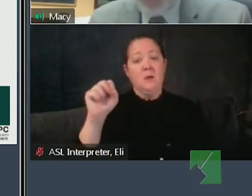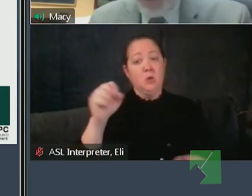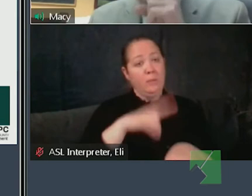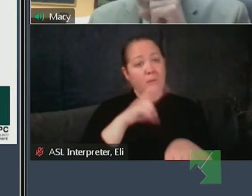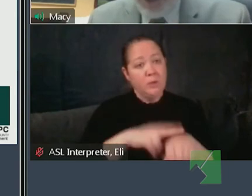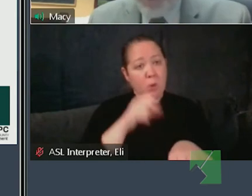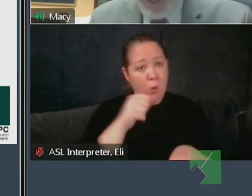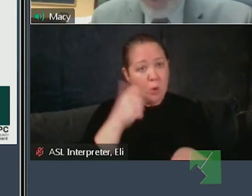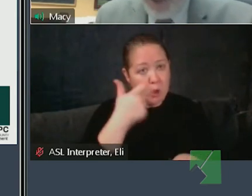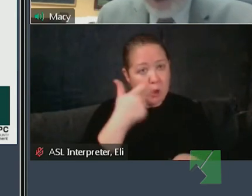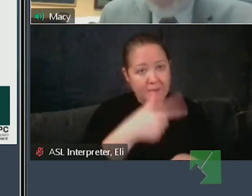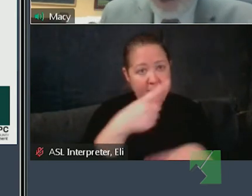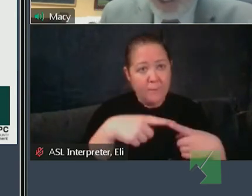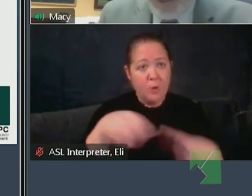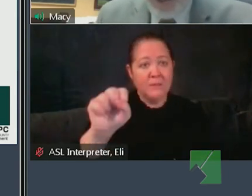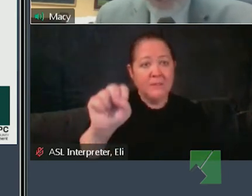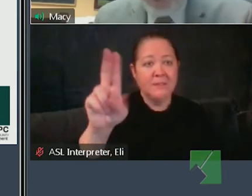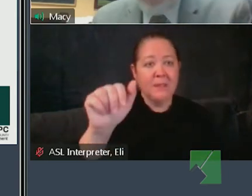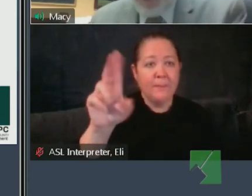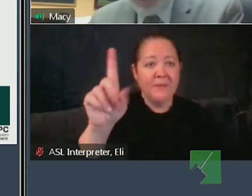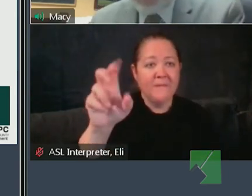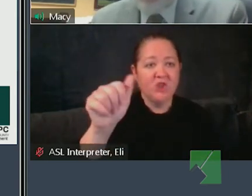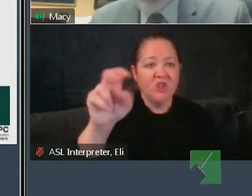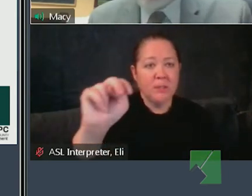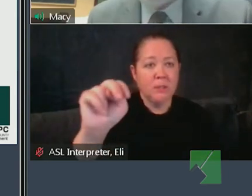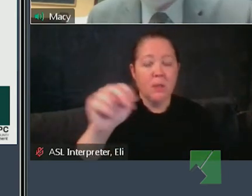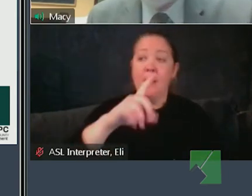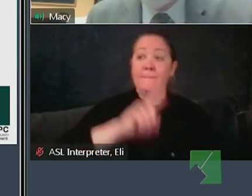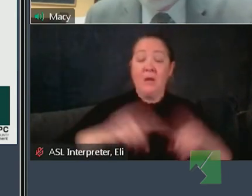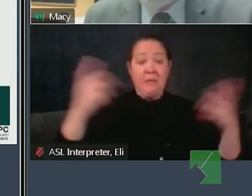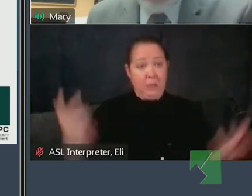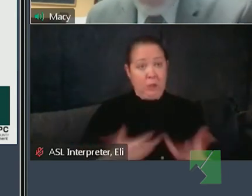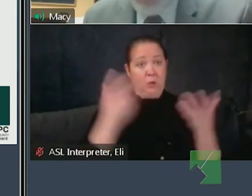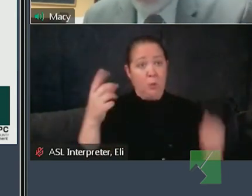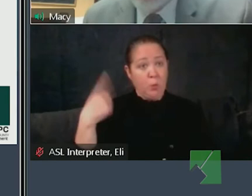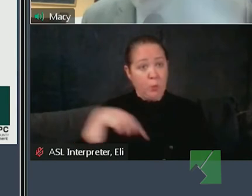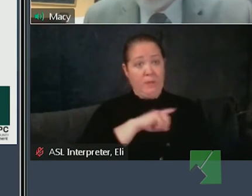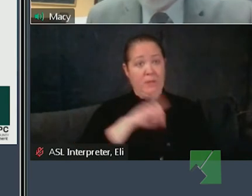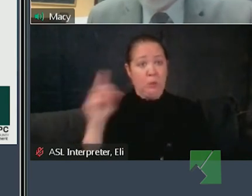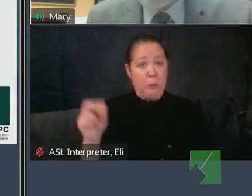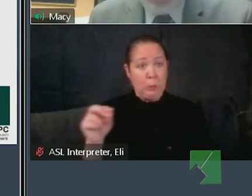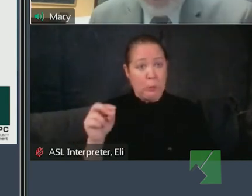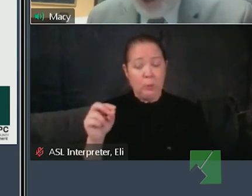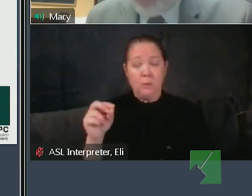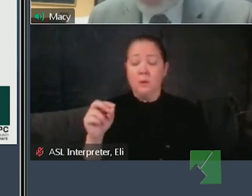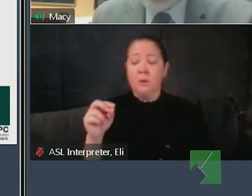the applicant must despise must find that this project is compatible with the residential neighborhood.